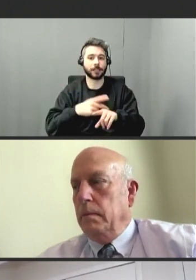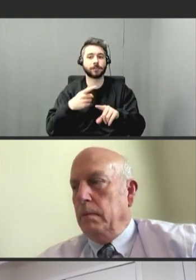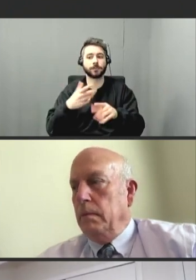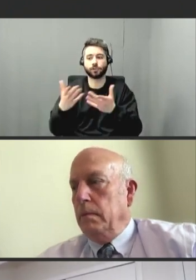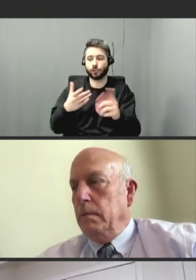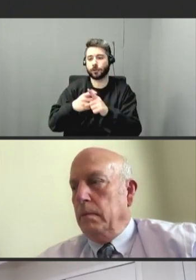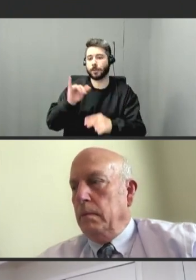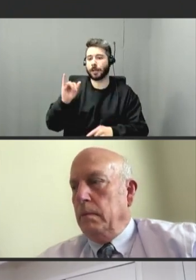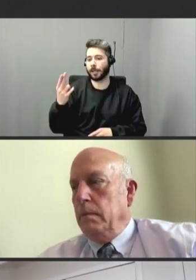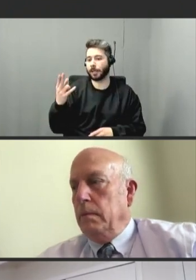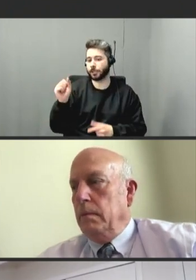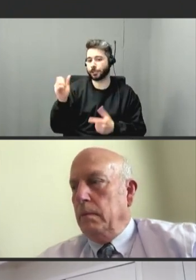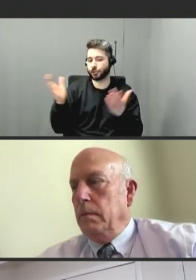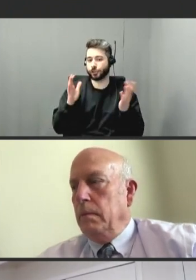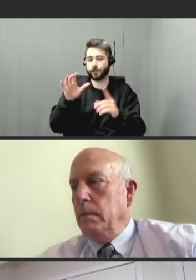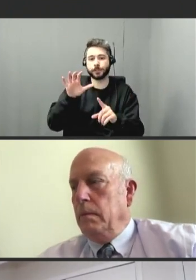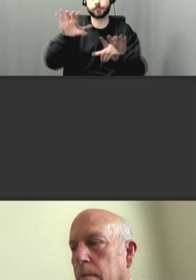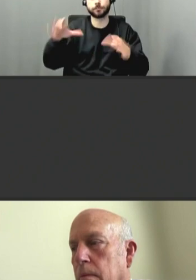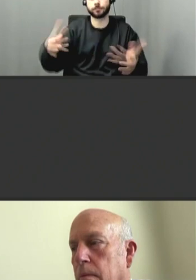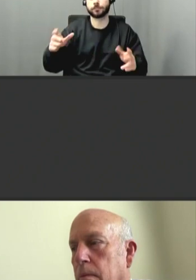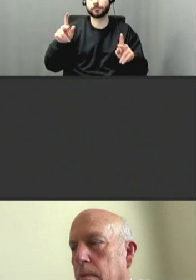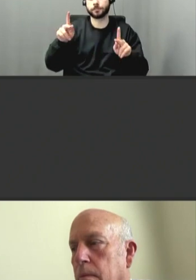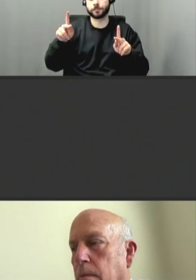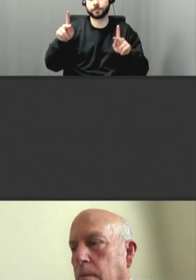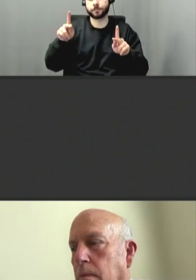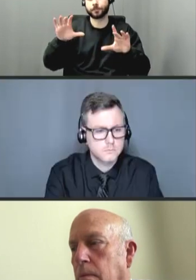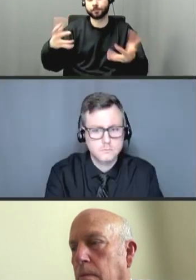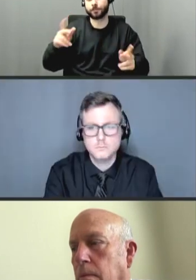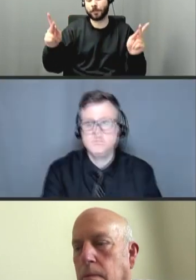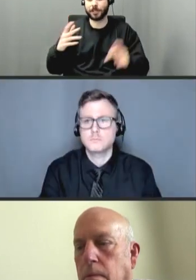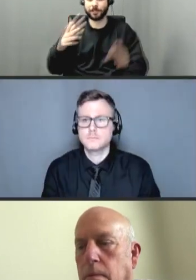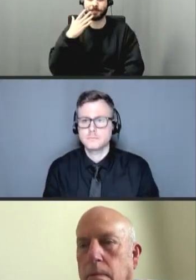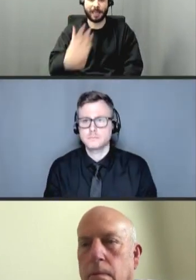Thank you. Robert Hopkins: Thank you, Dr. Chukwuma.